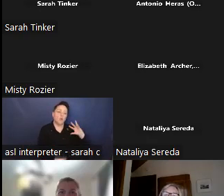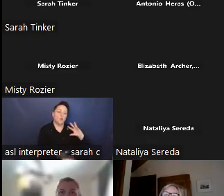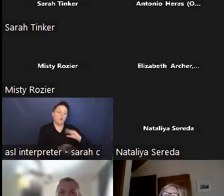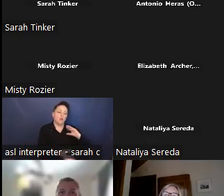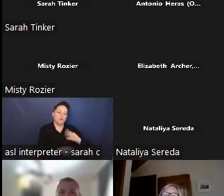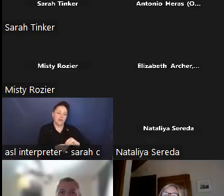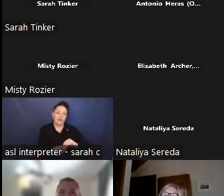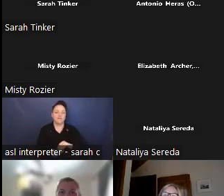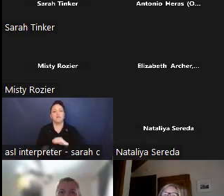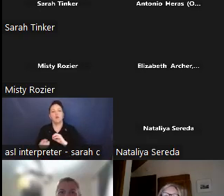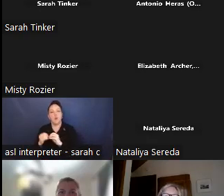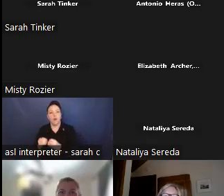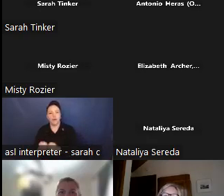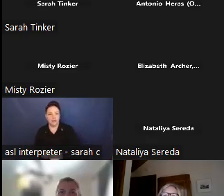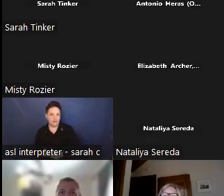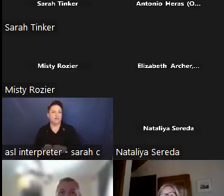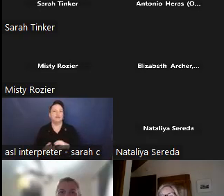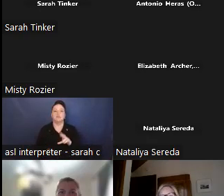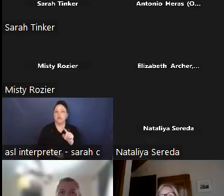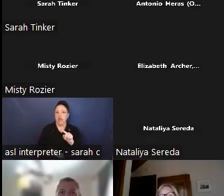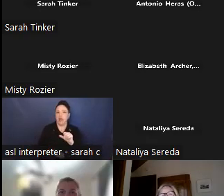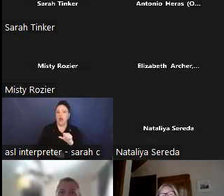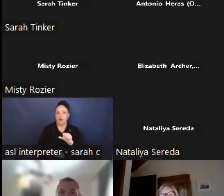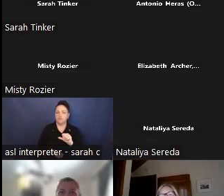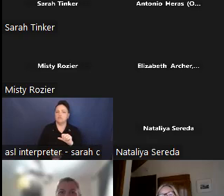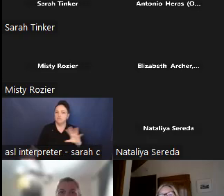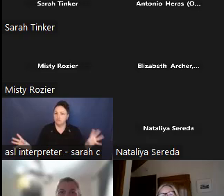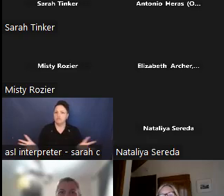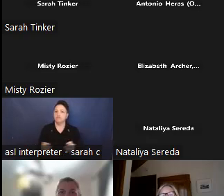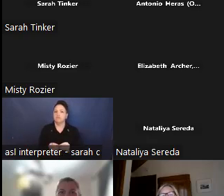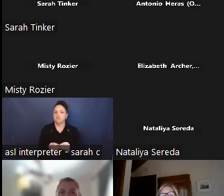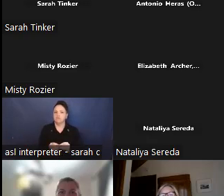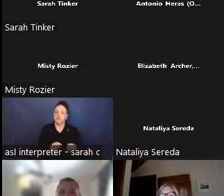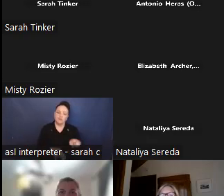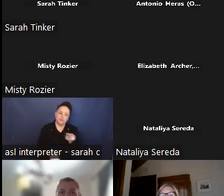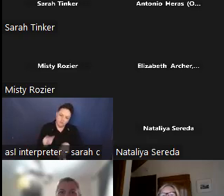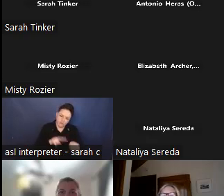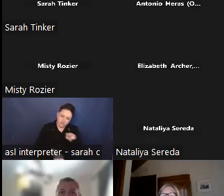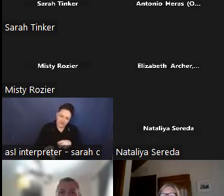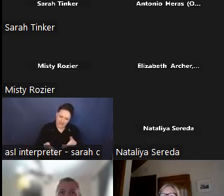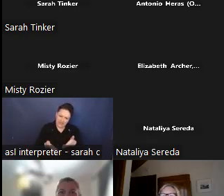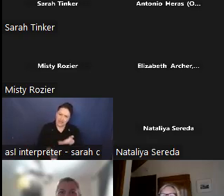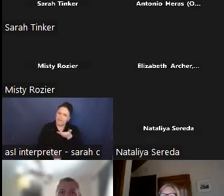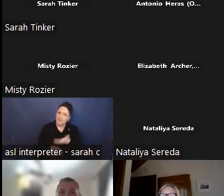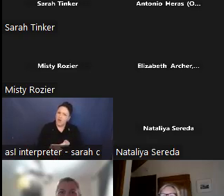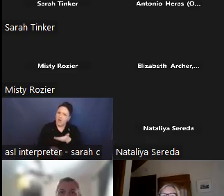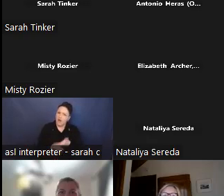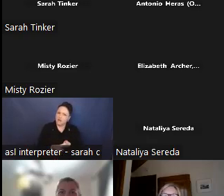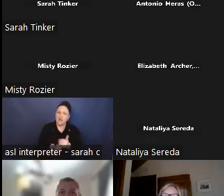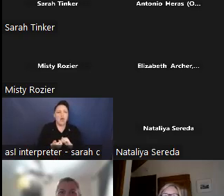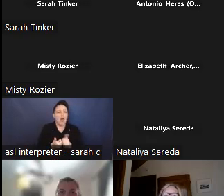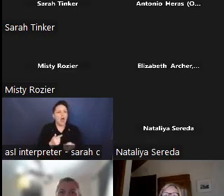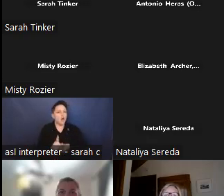we can finally understand and illustrates impacts these flexible funds have upon not only survivors